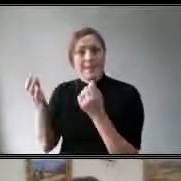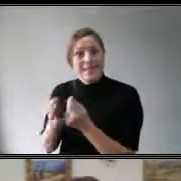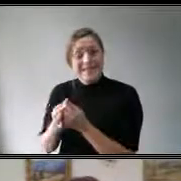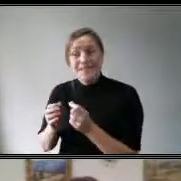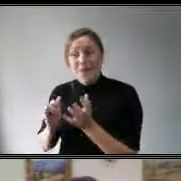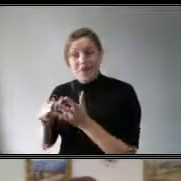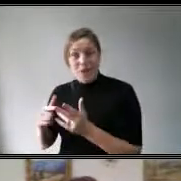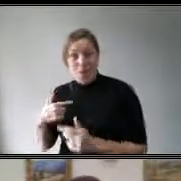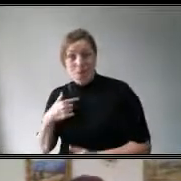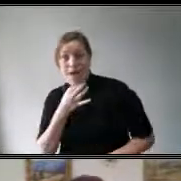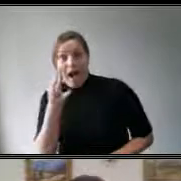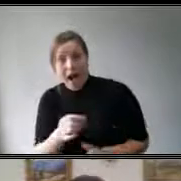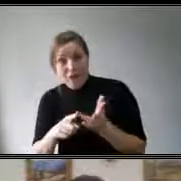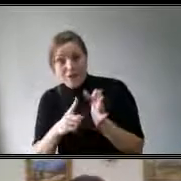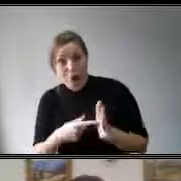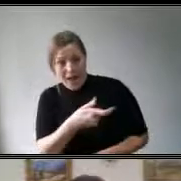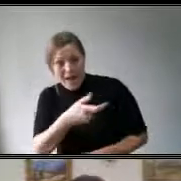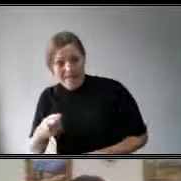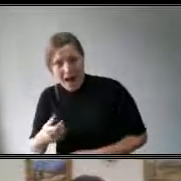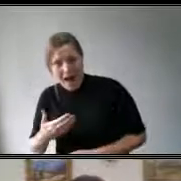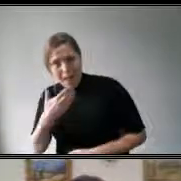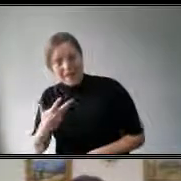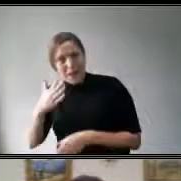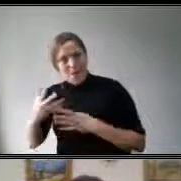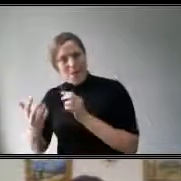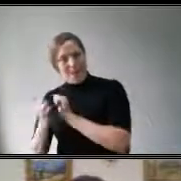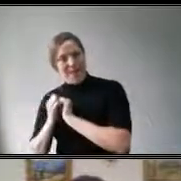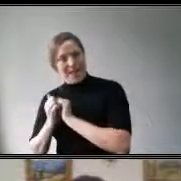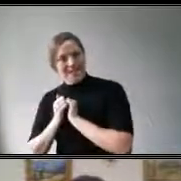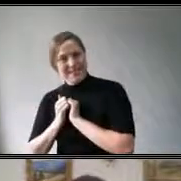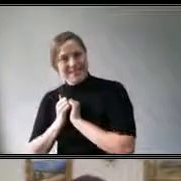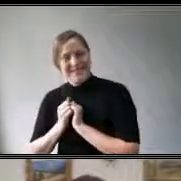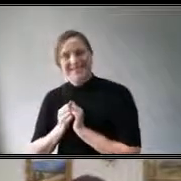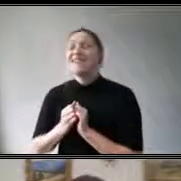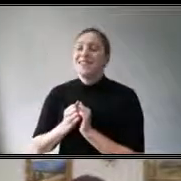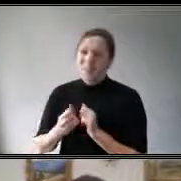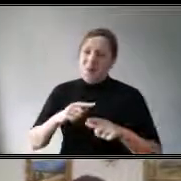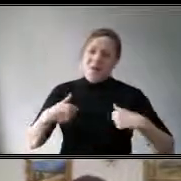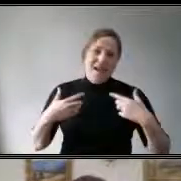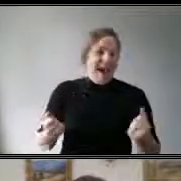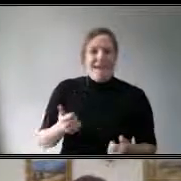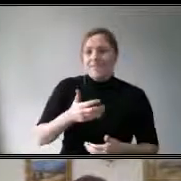to work on a number of productions with us so yeah we have a lovely um ongoing relationship